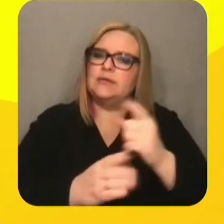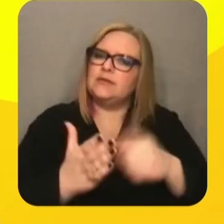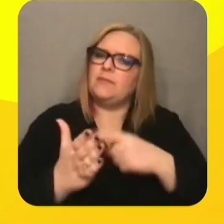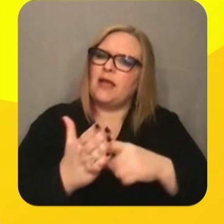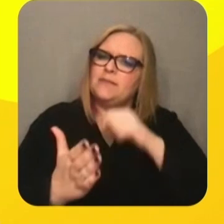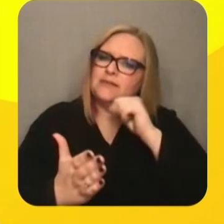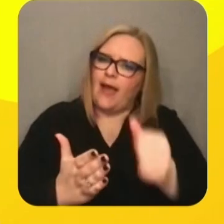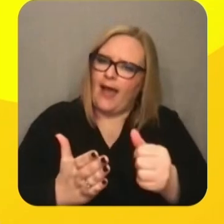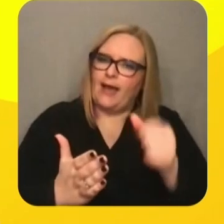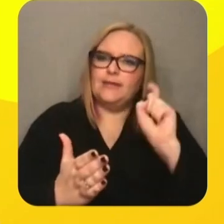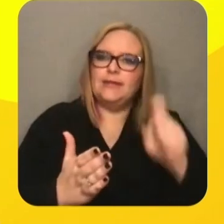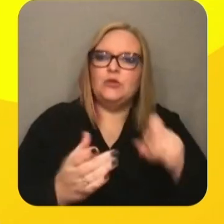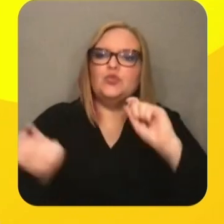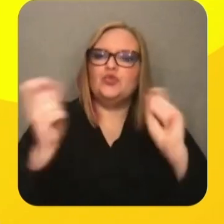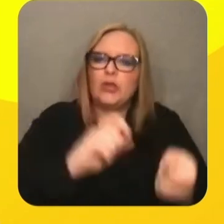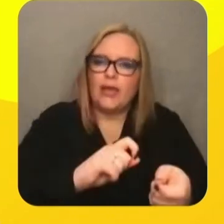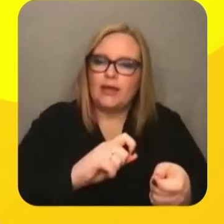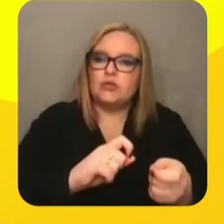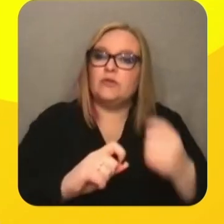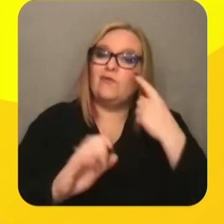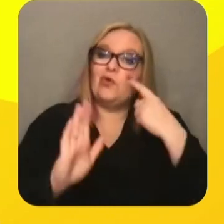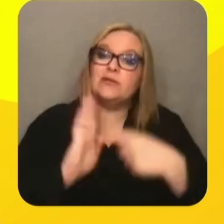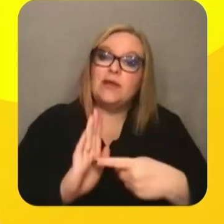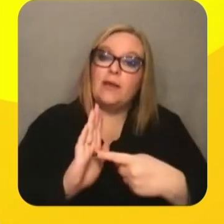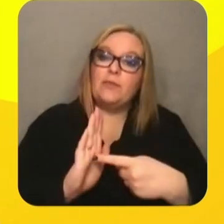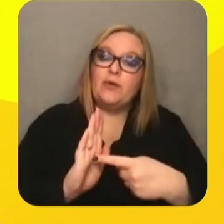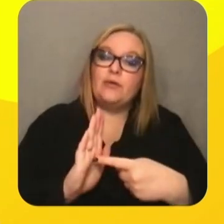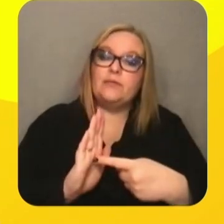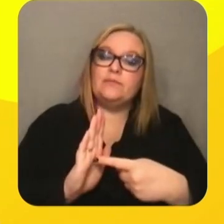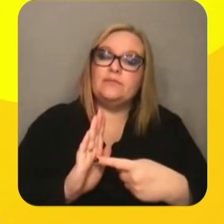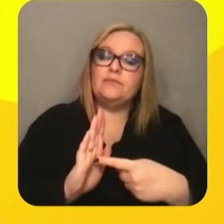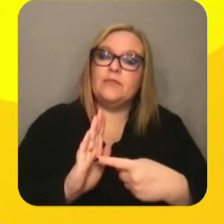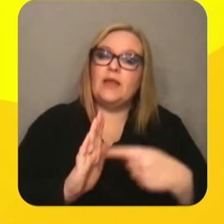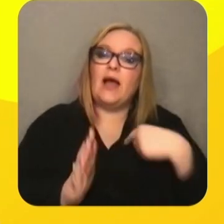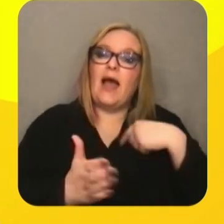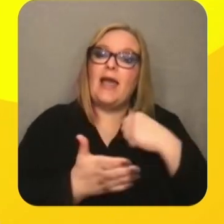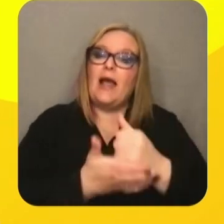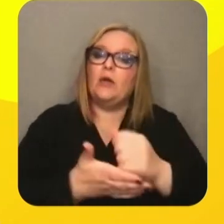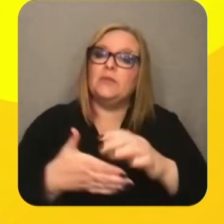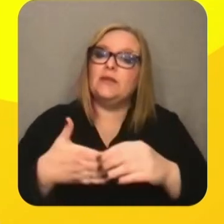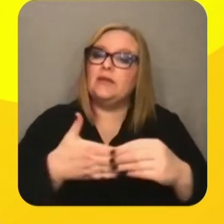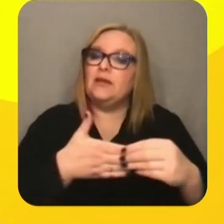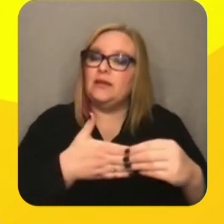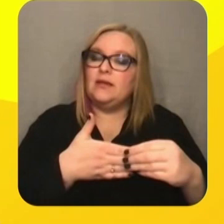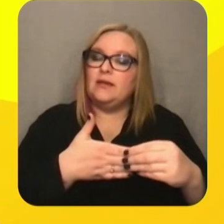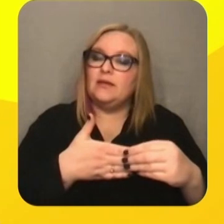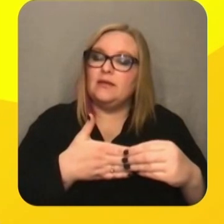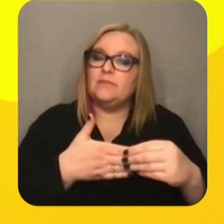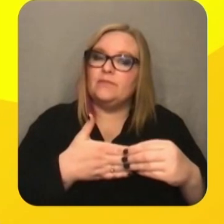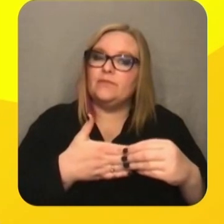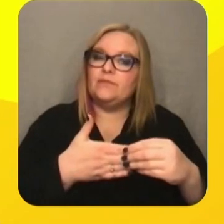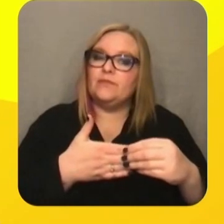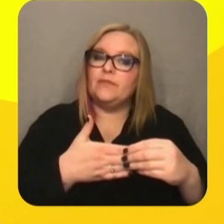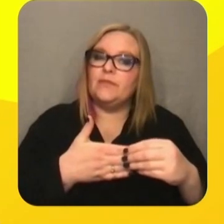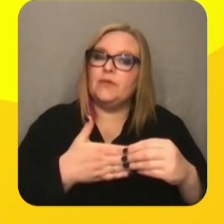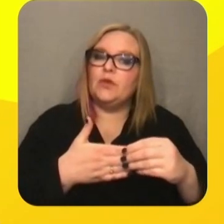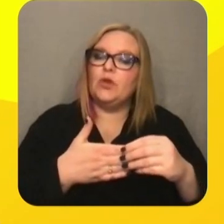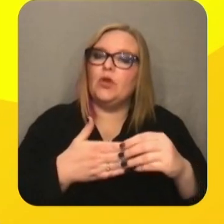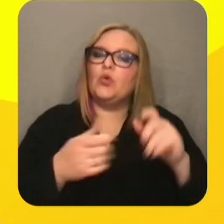And so, a recent example of that would be I helped lead the reorganization of our diversity,